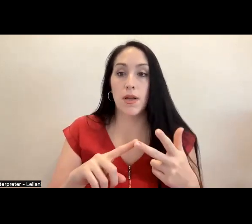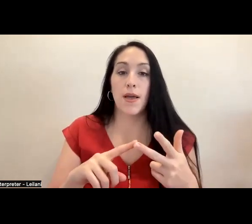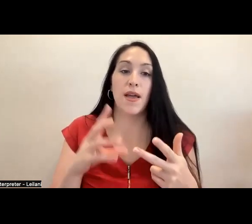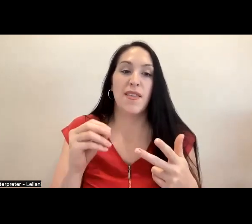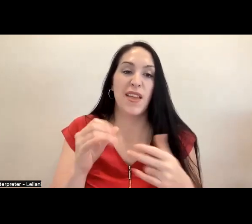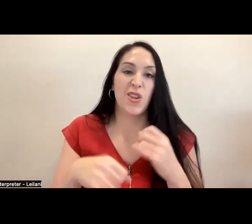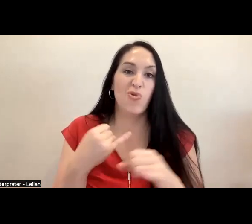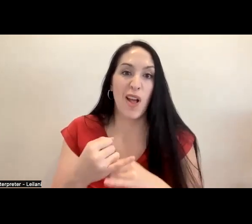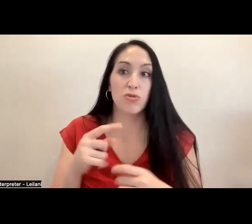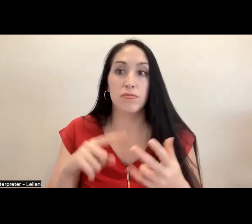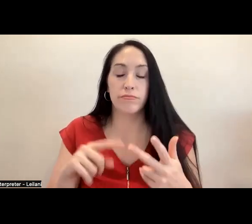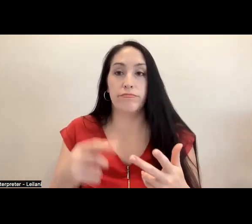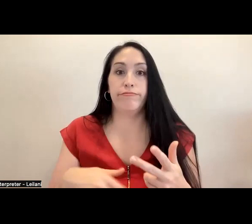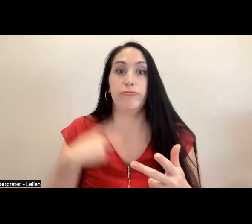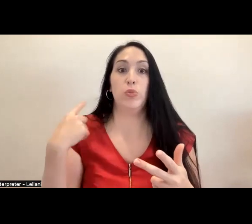out there. 12:00:43 And even this, the government puts